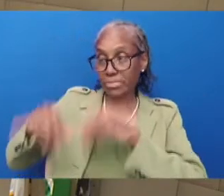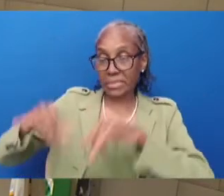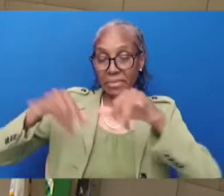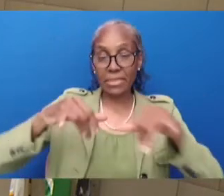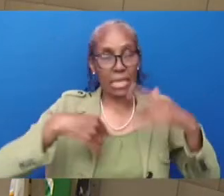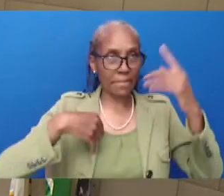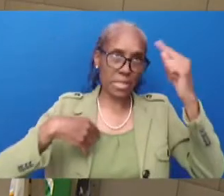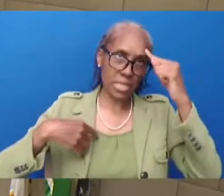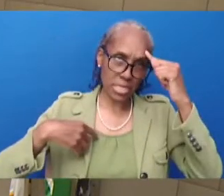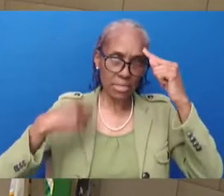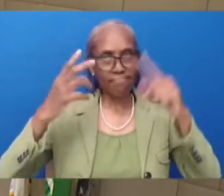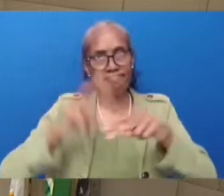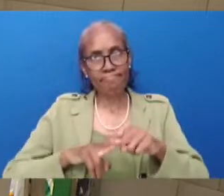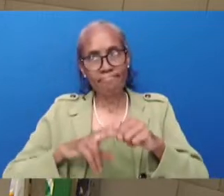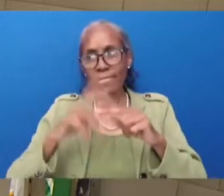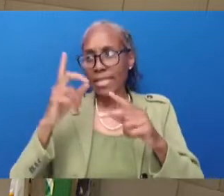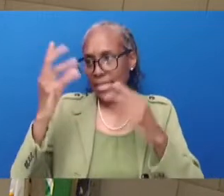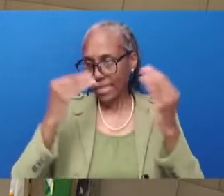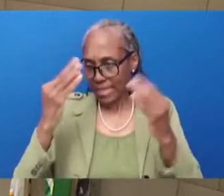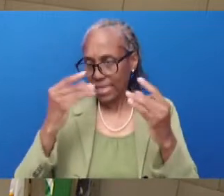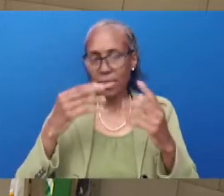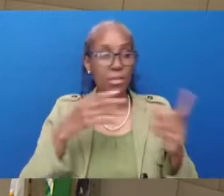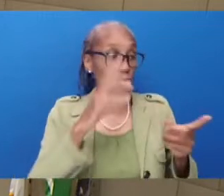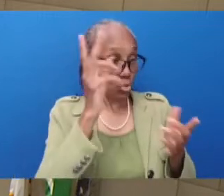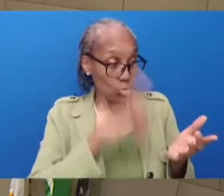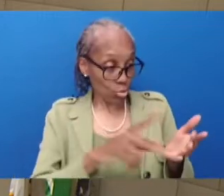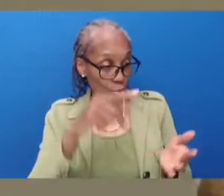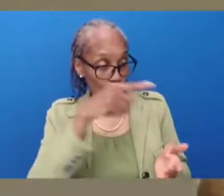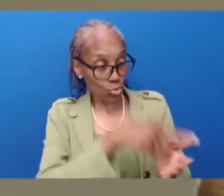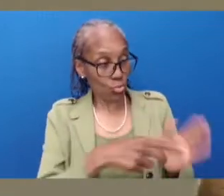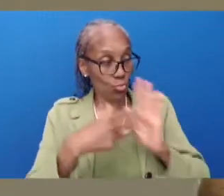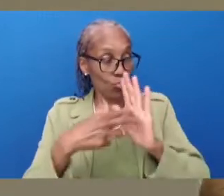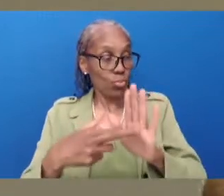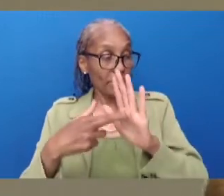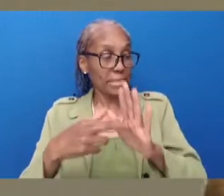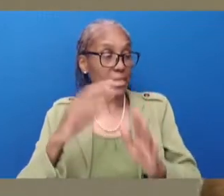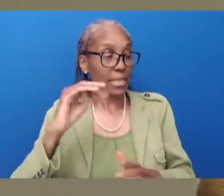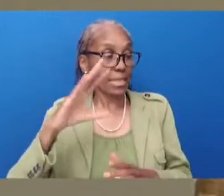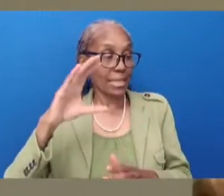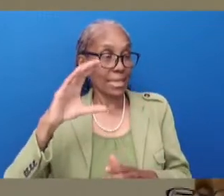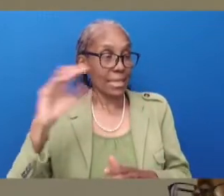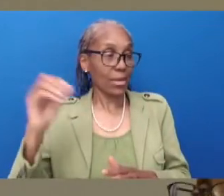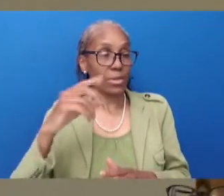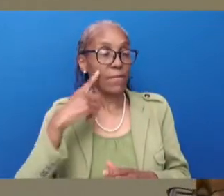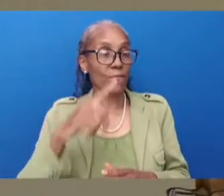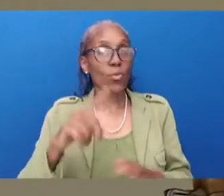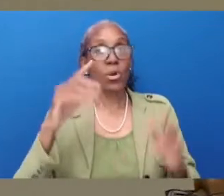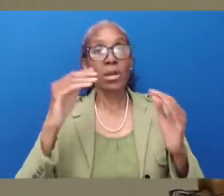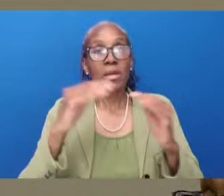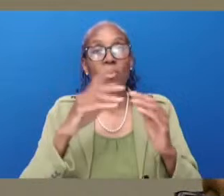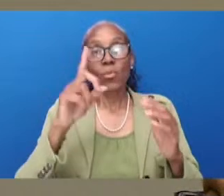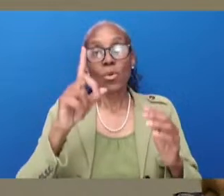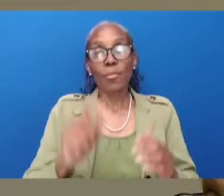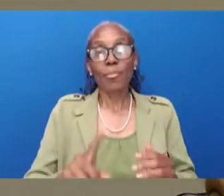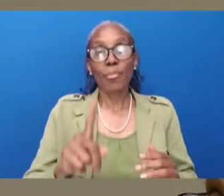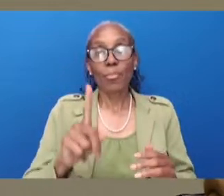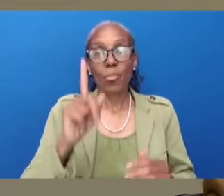I DITTO WHAT EVERYONE HAS SAID.